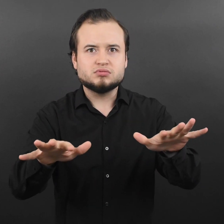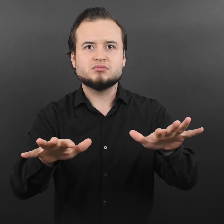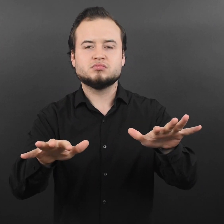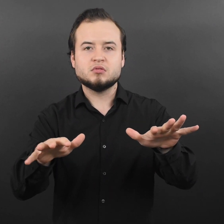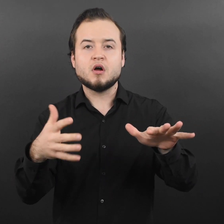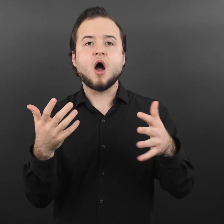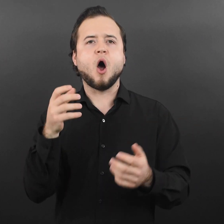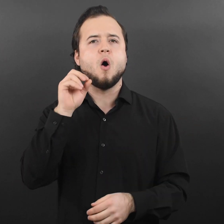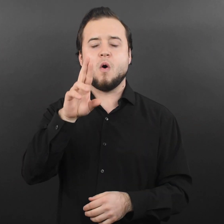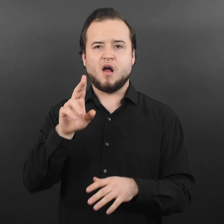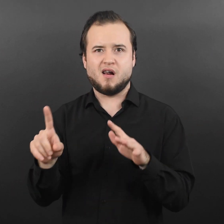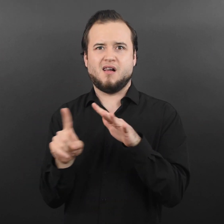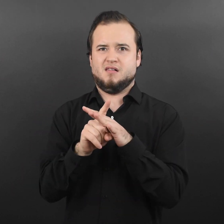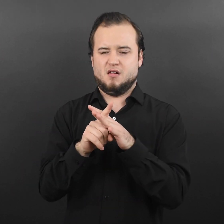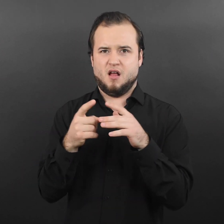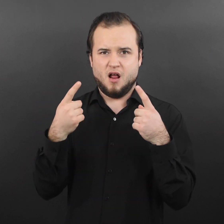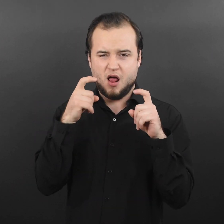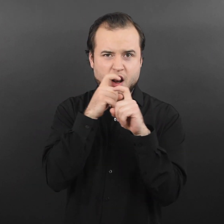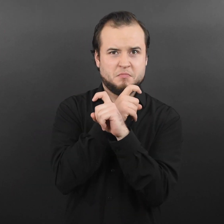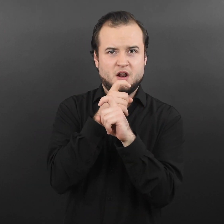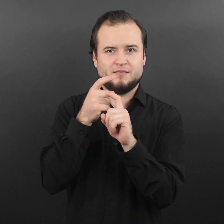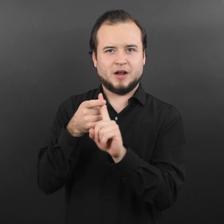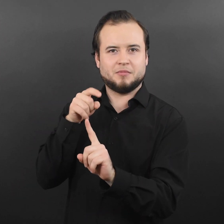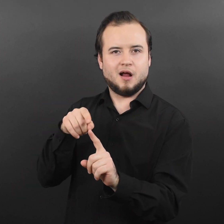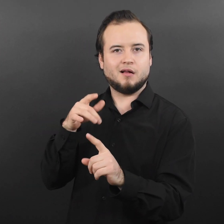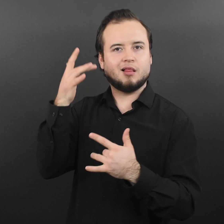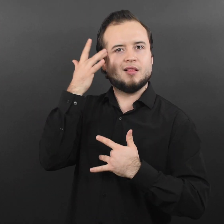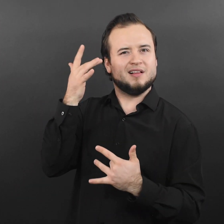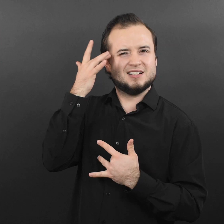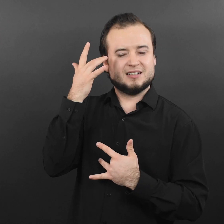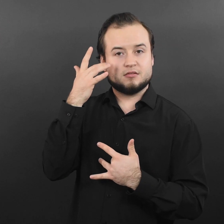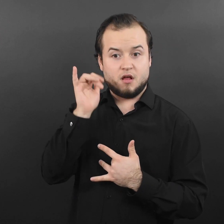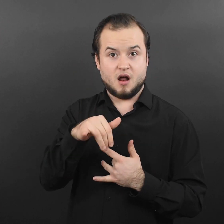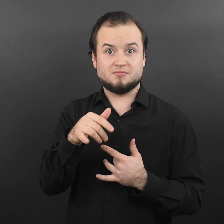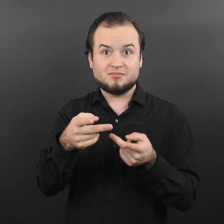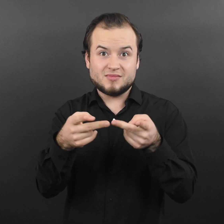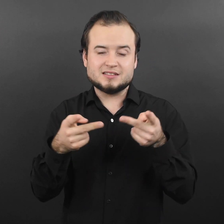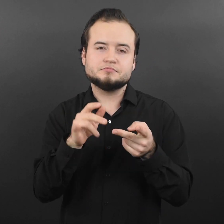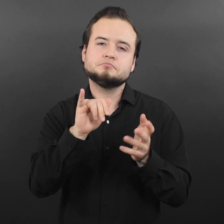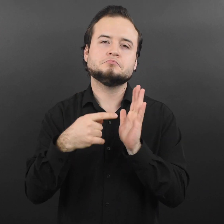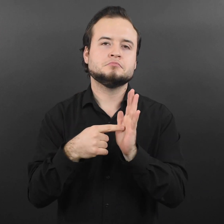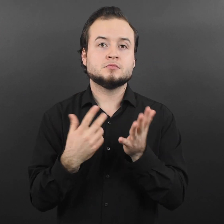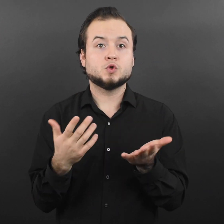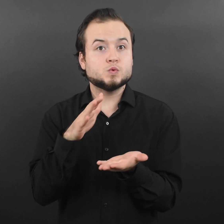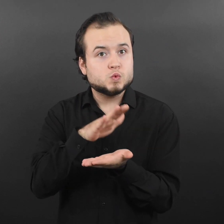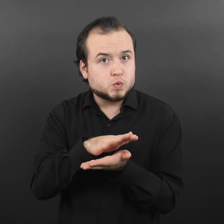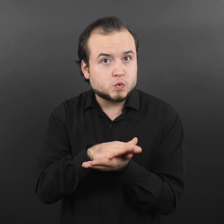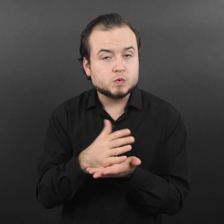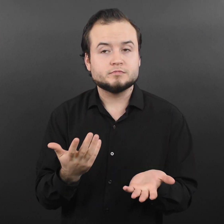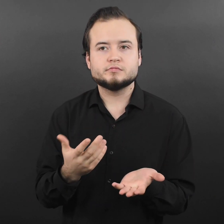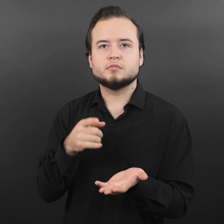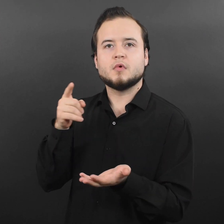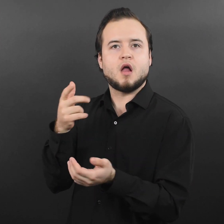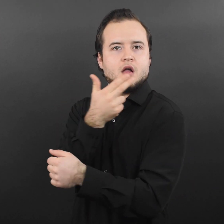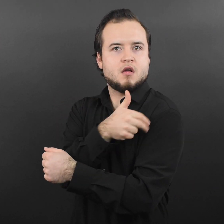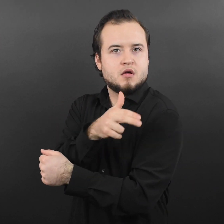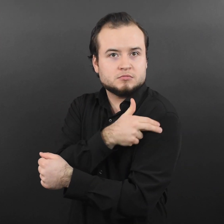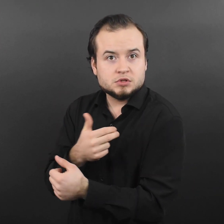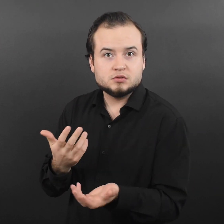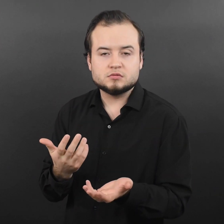of COVID-19 spread or complications from COVID-19 infection, such as schools, health care settings,